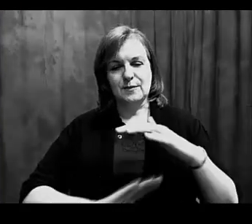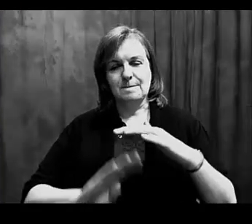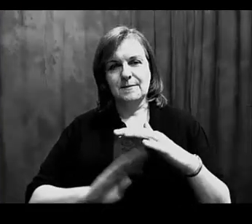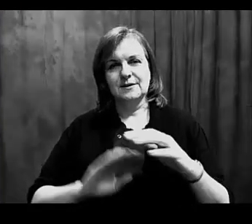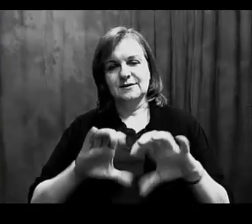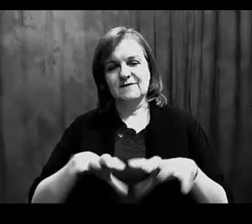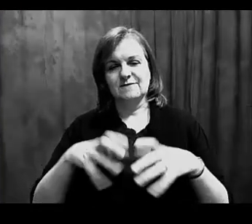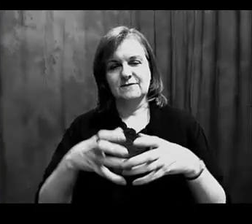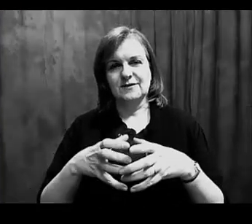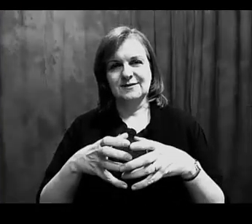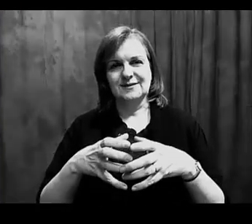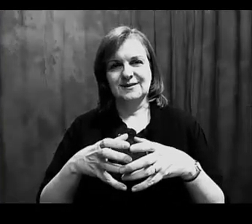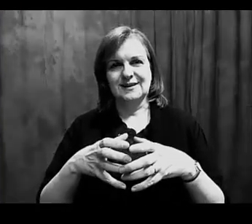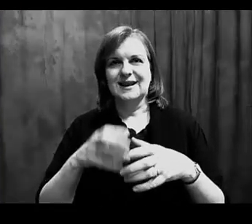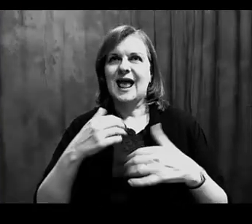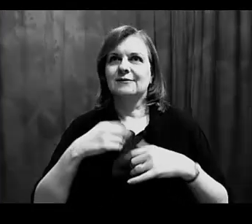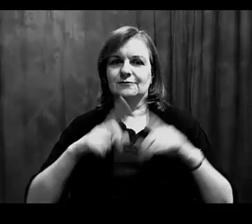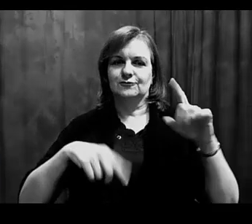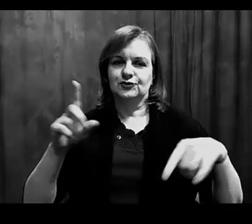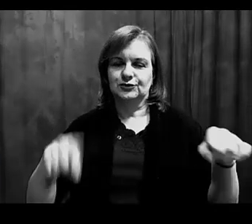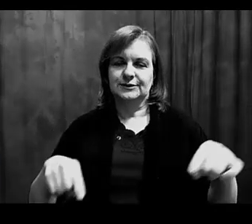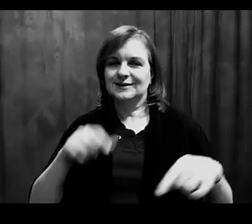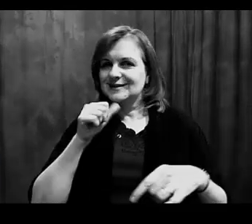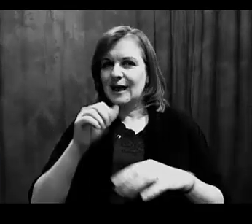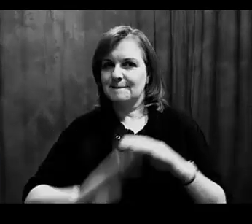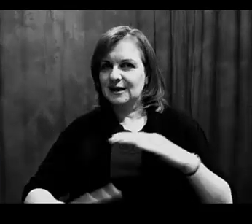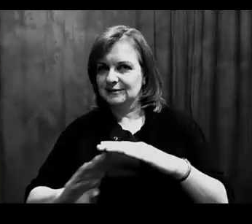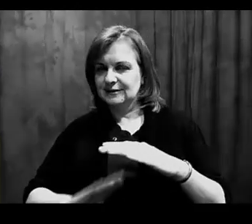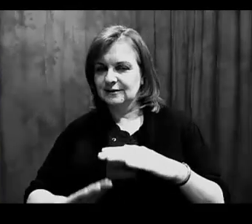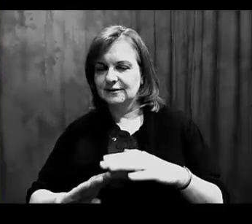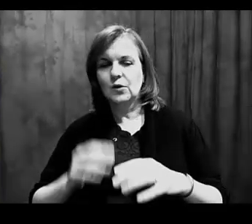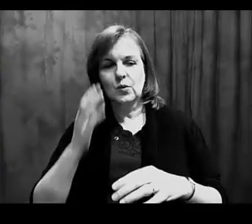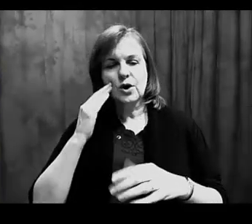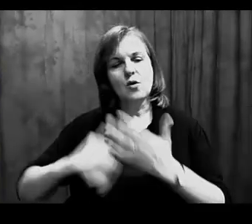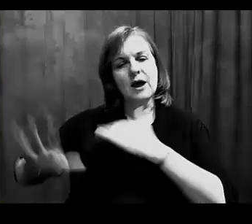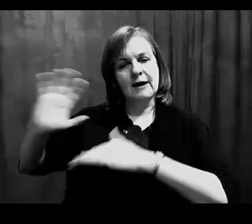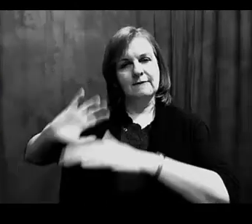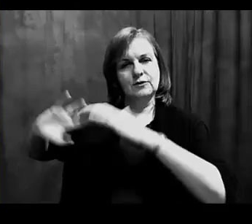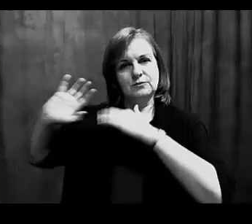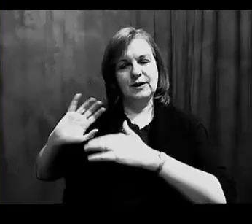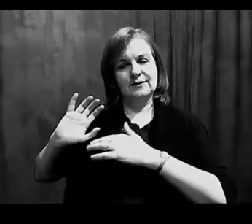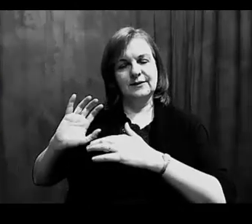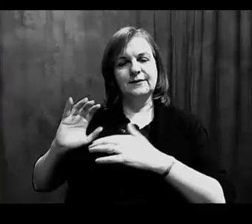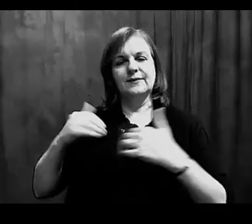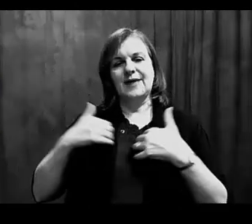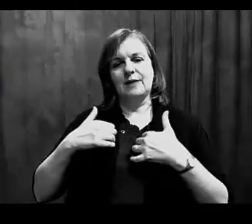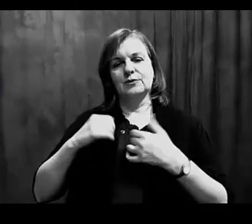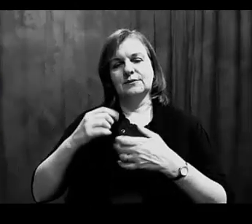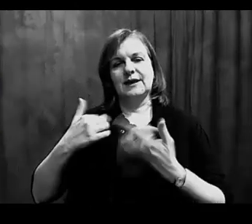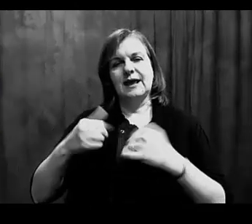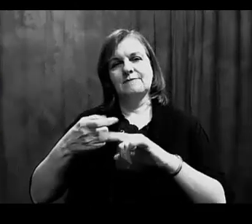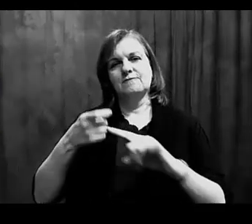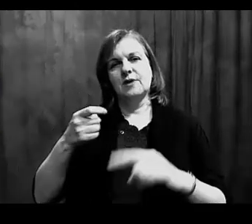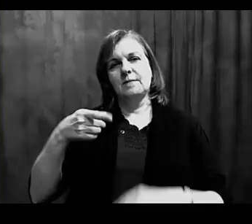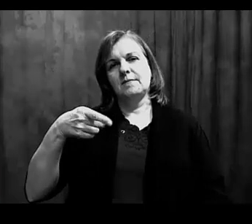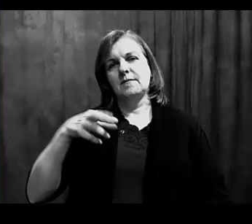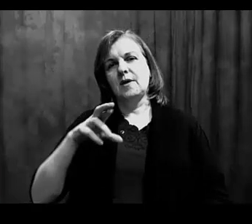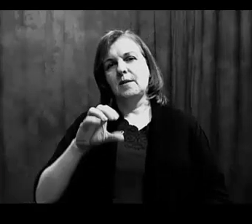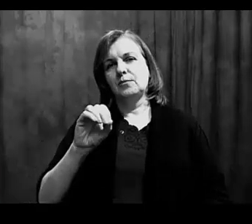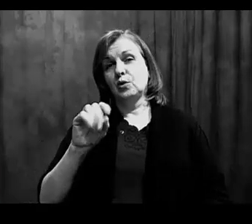phyla which is anything but basic we know that our ancestors to the animal kingdom were protists